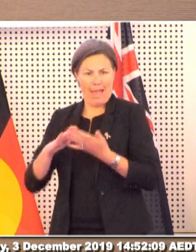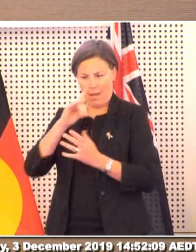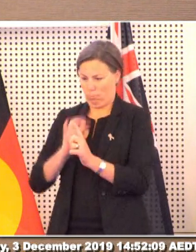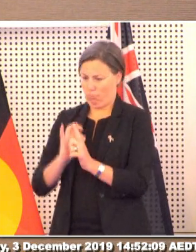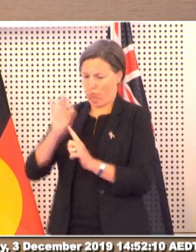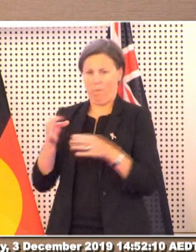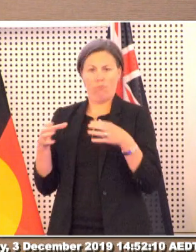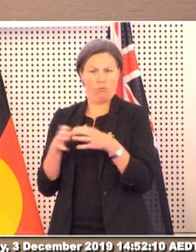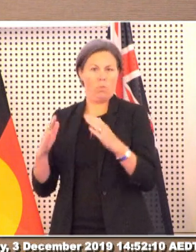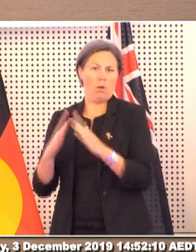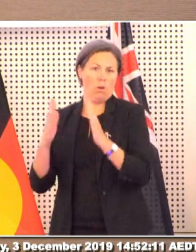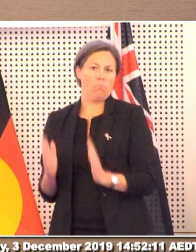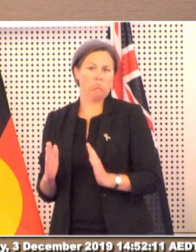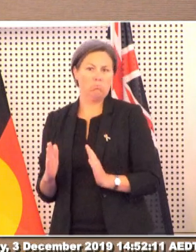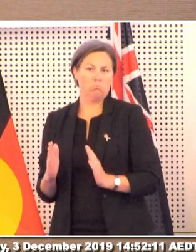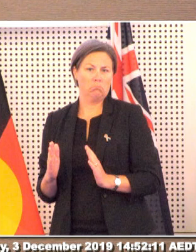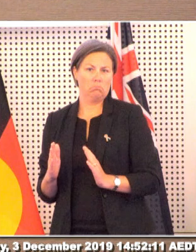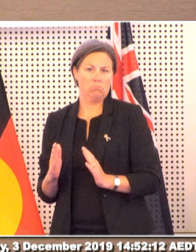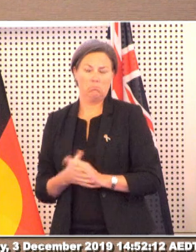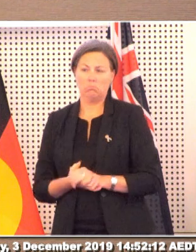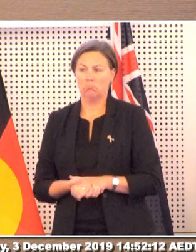that group home model from that perspective. Yes.